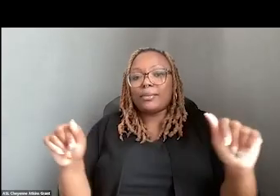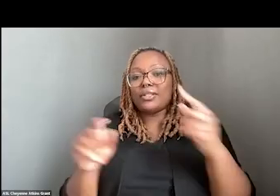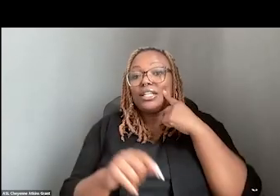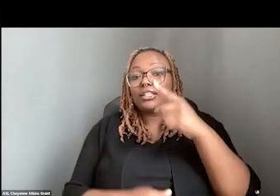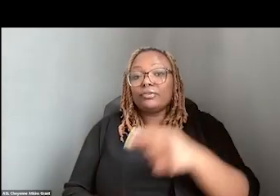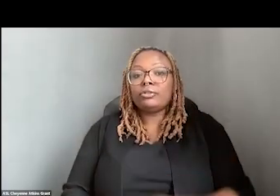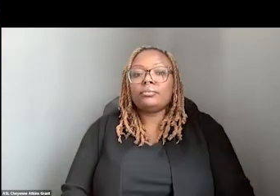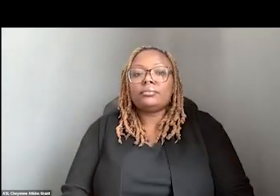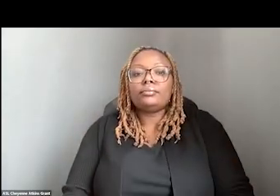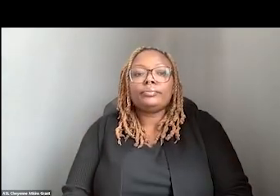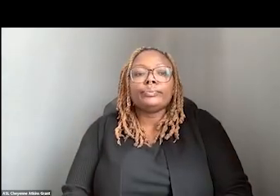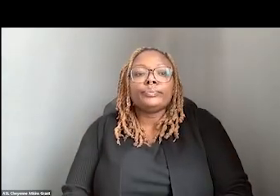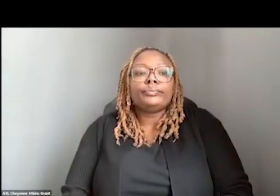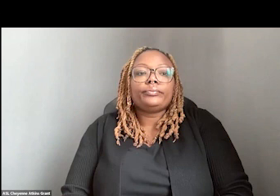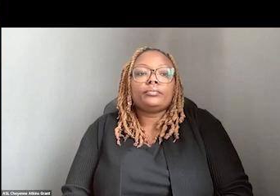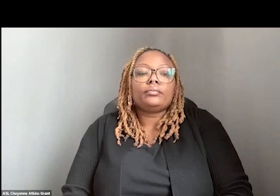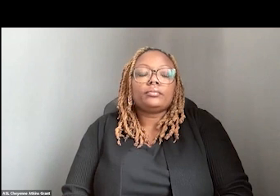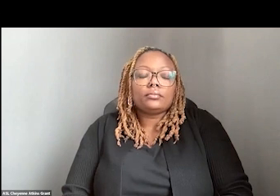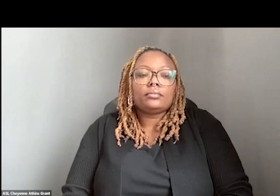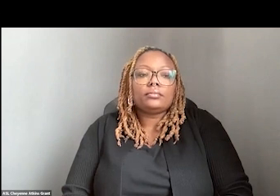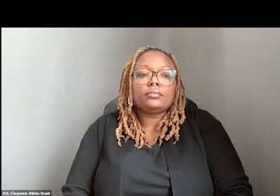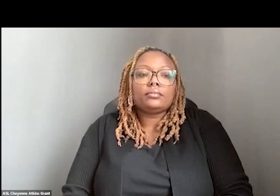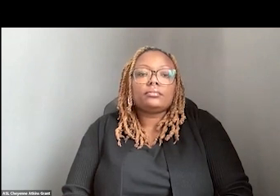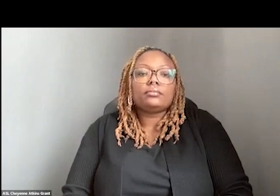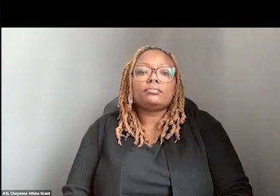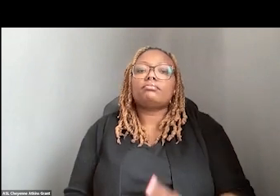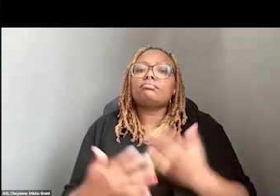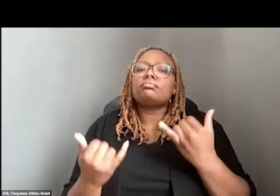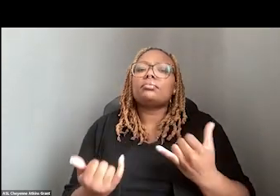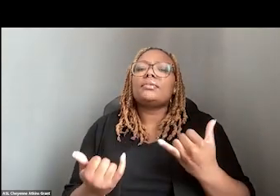So let's take a look at -- what is it like when you're filling out these forms?